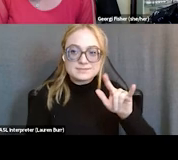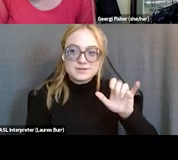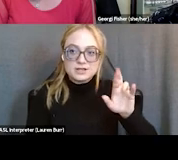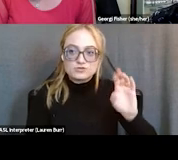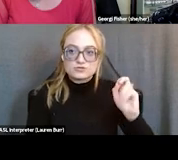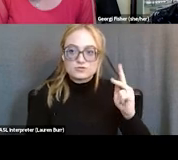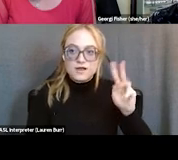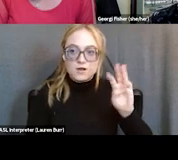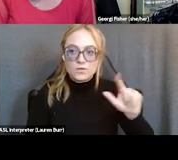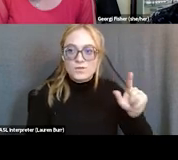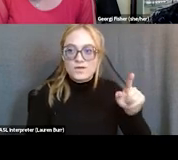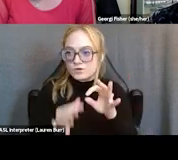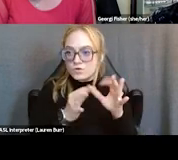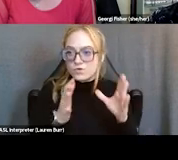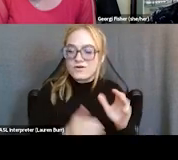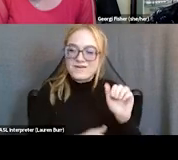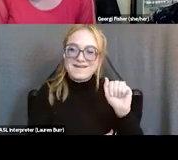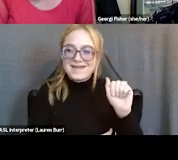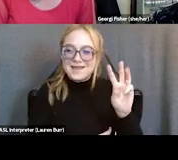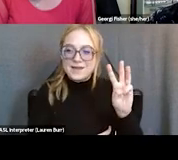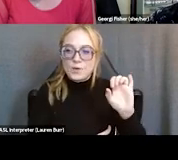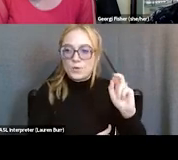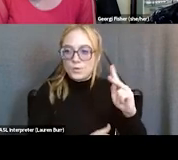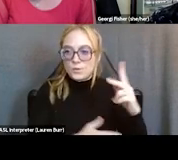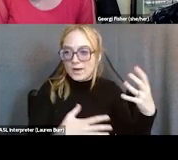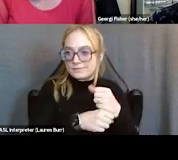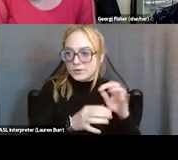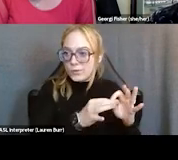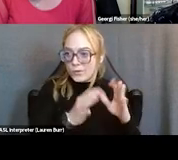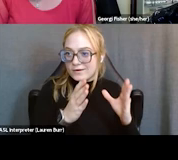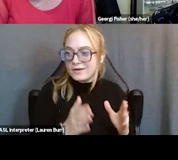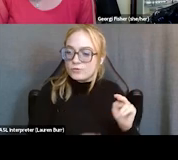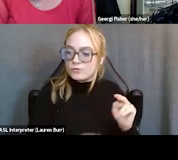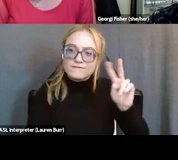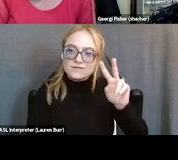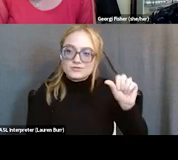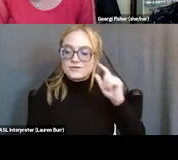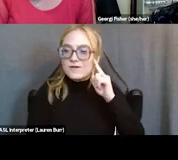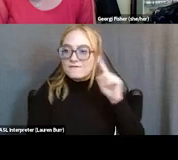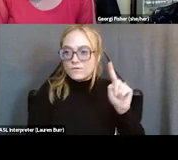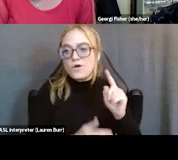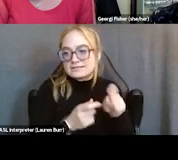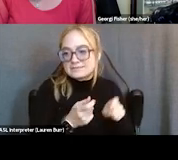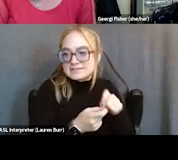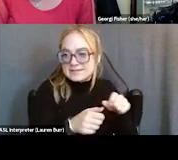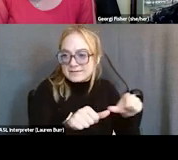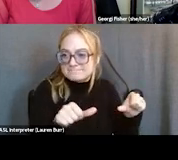Or you'll hear us say AWIC, and Northern Virginia for Springfield specifically, that's her like working title,